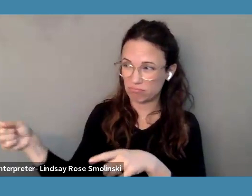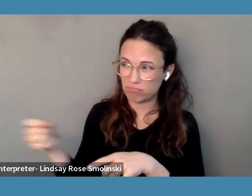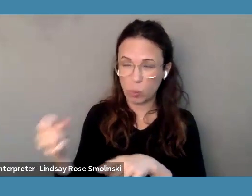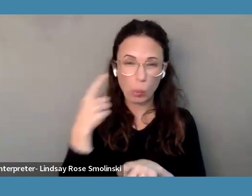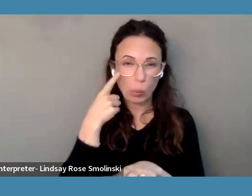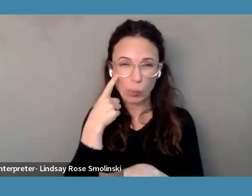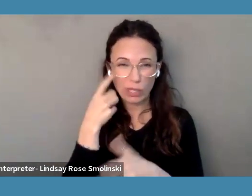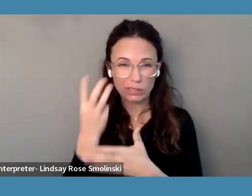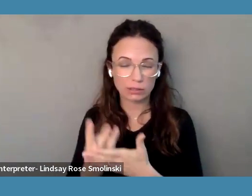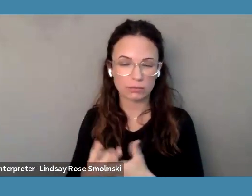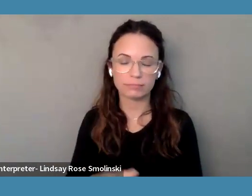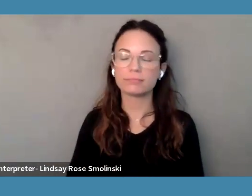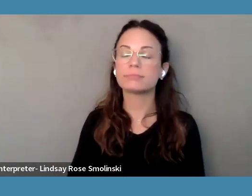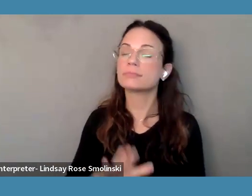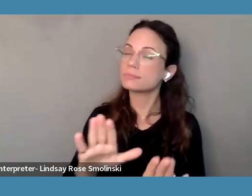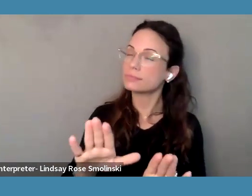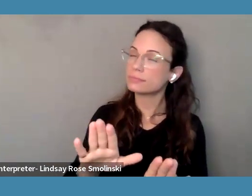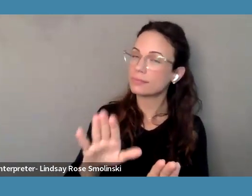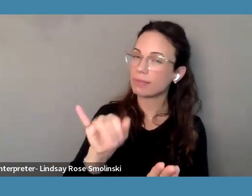So that's really case specific.